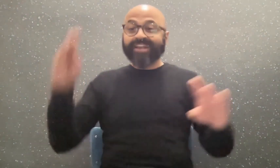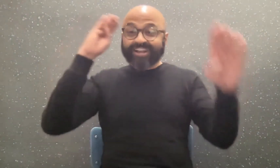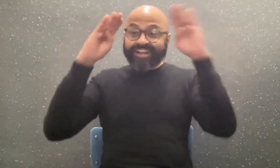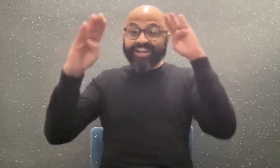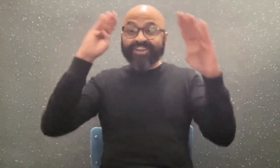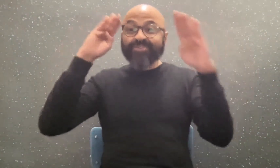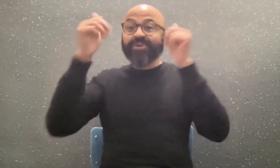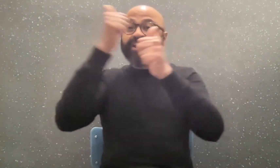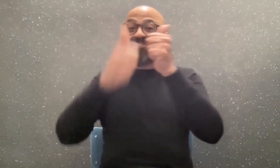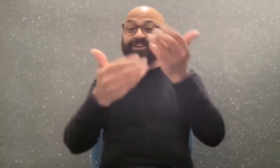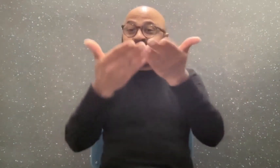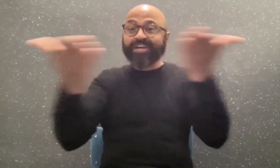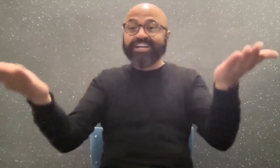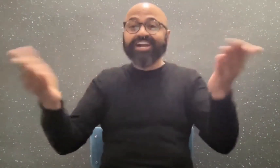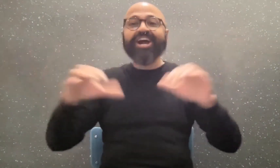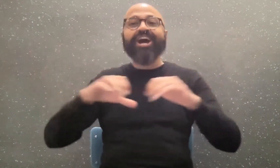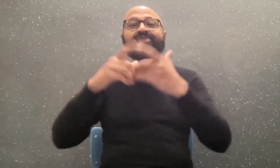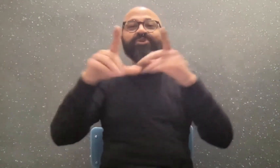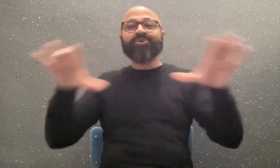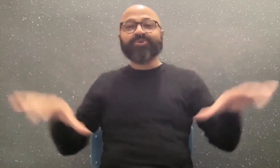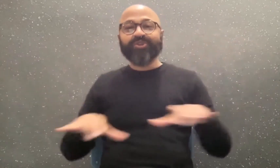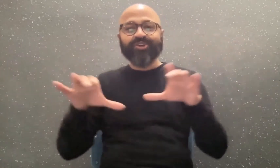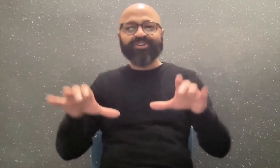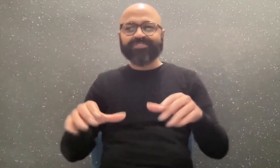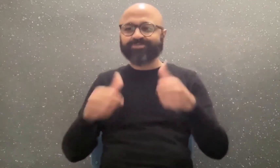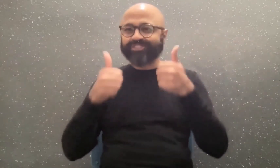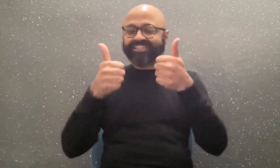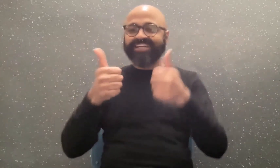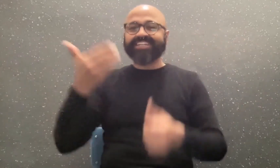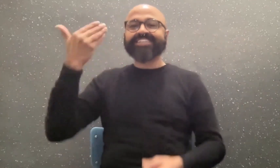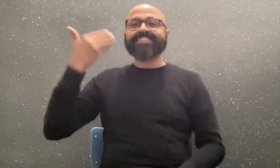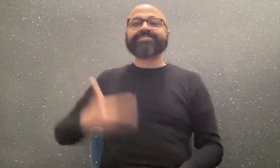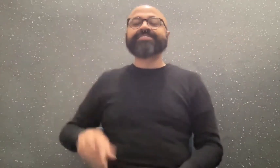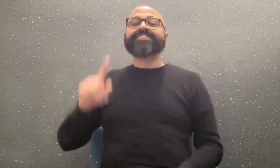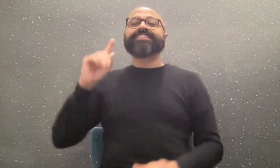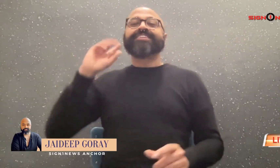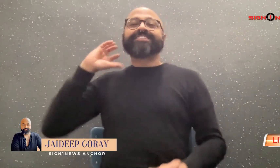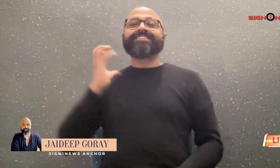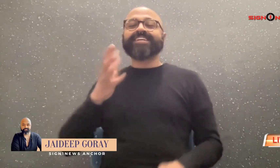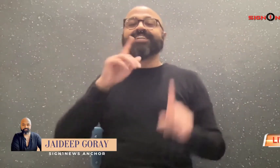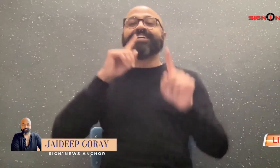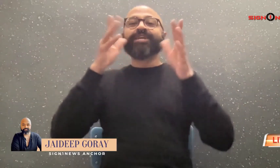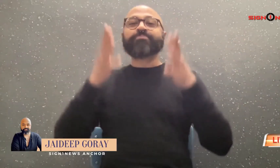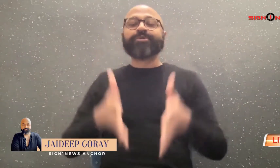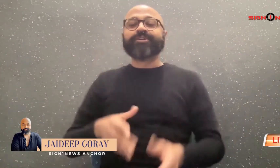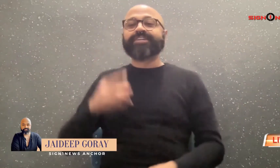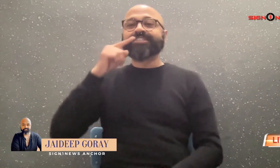Hello everyone how are you doing I'm Sign1News anchor Jaideep Goray